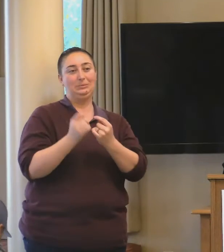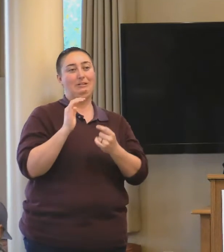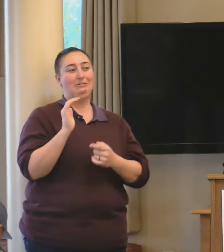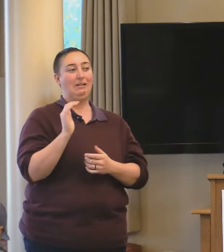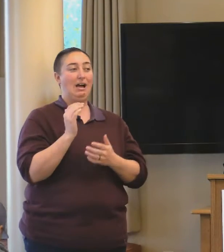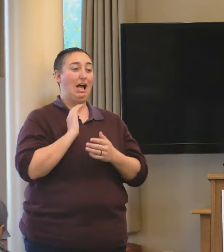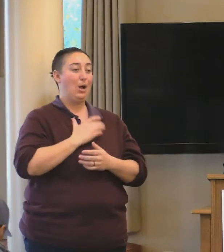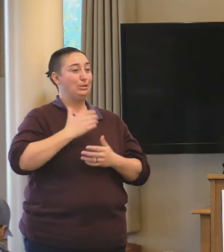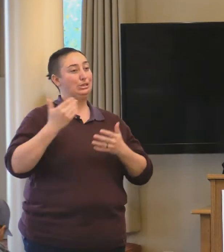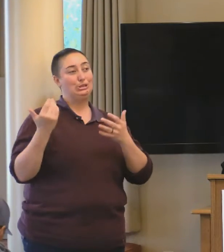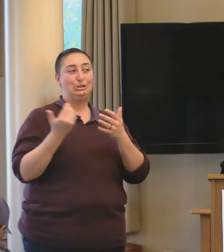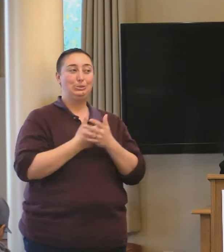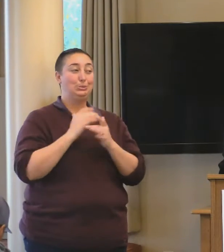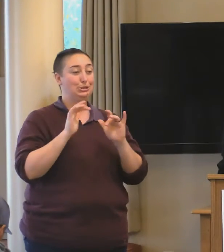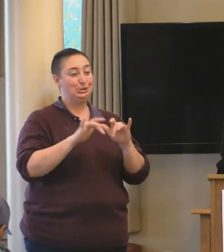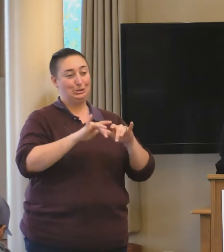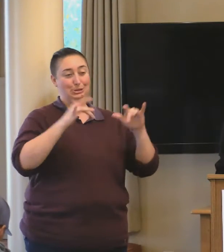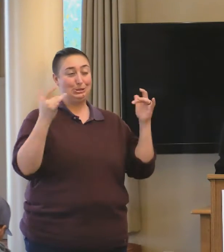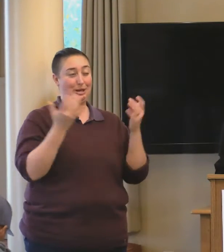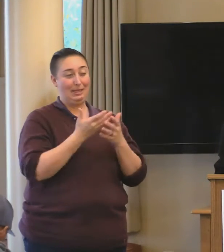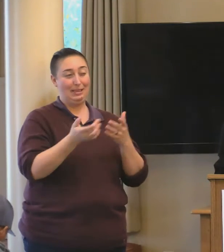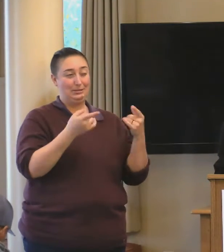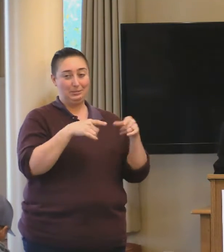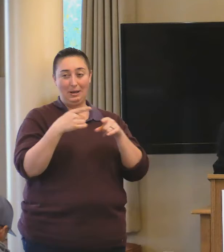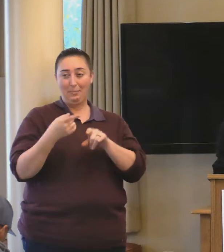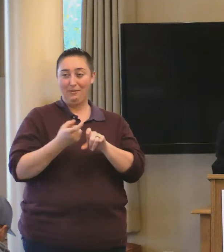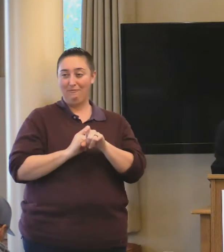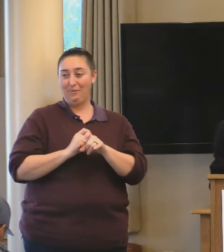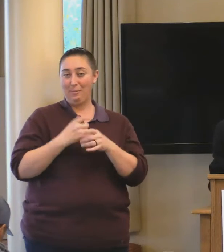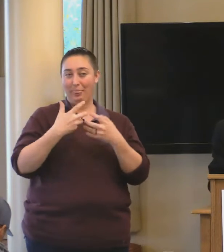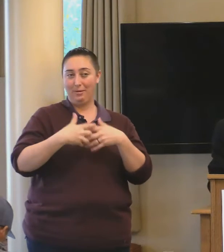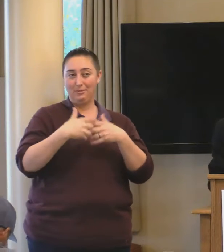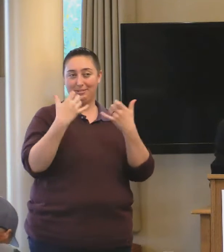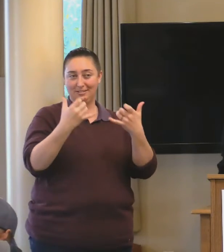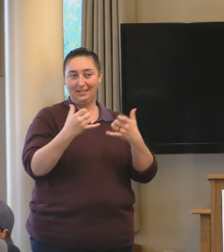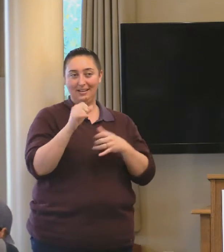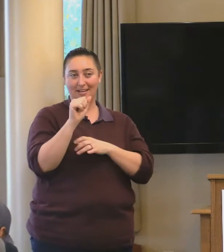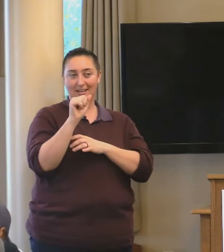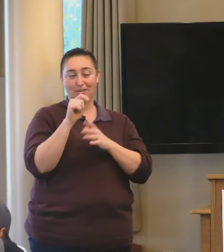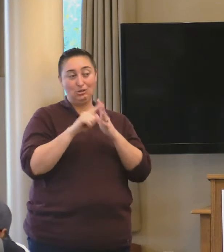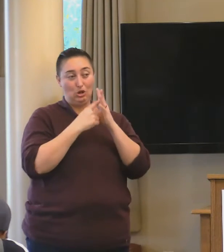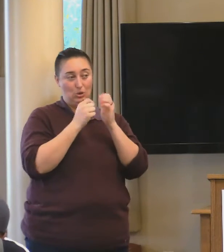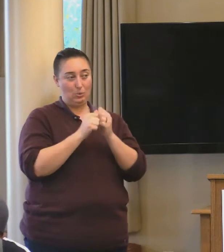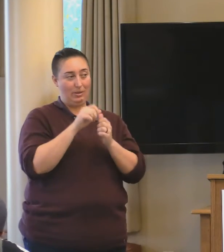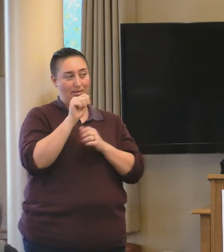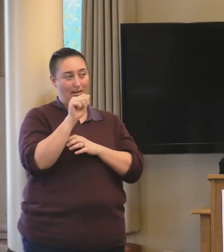And the final one of our shiny new widgets to roll off the assembly line today begins with Addi.